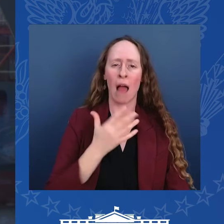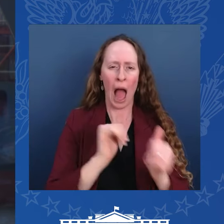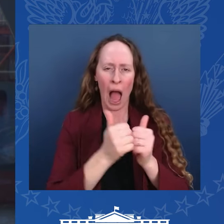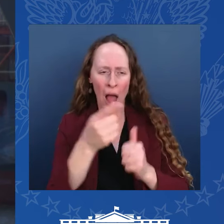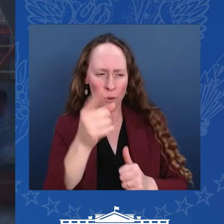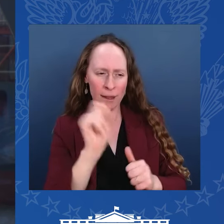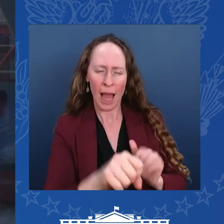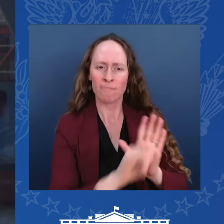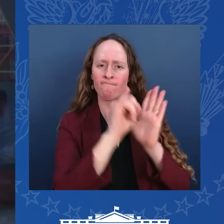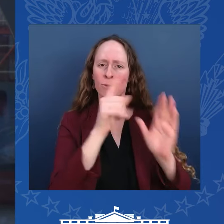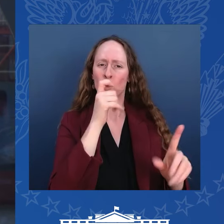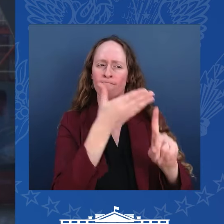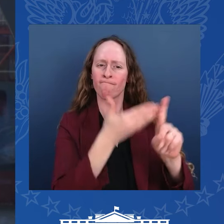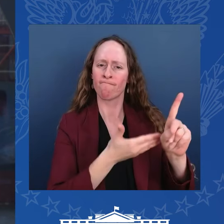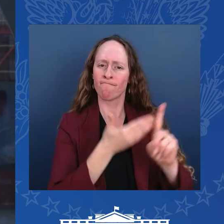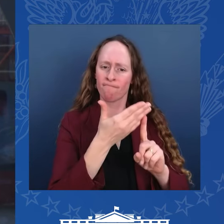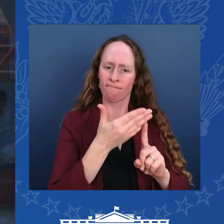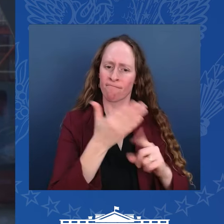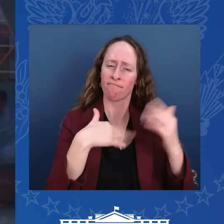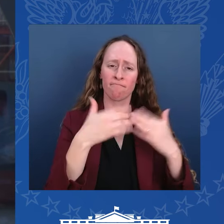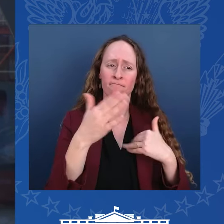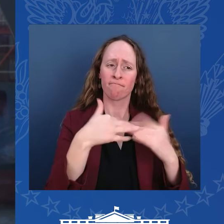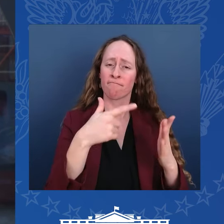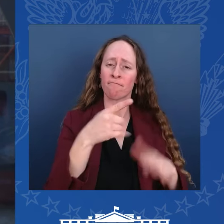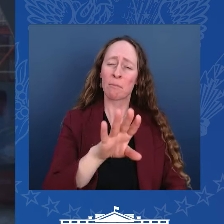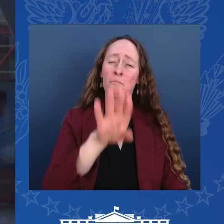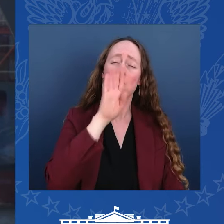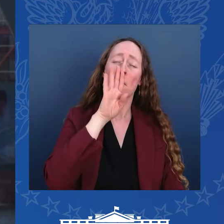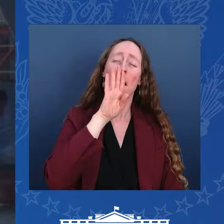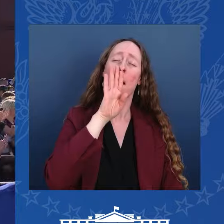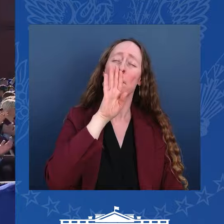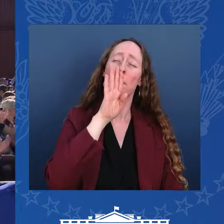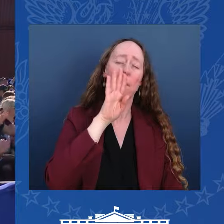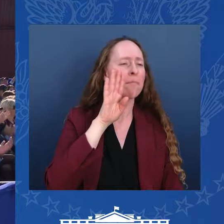That's Baltimore, gets back up fast. That's Maryland gets back up.